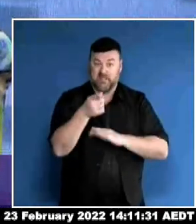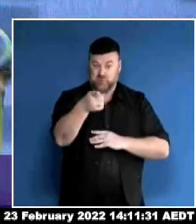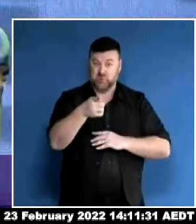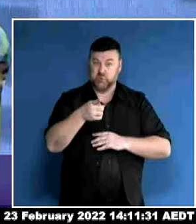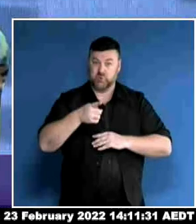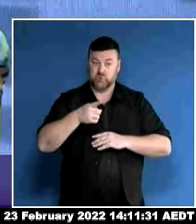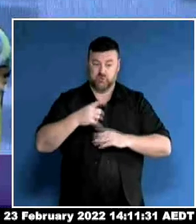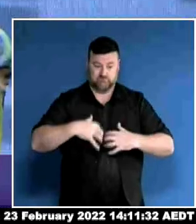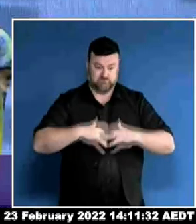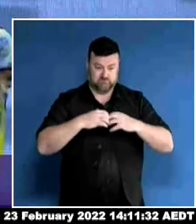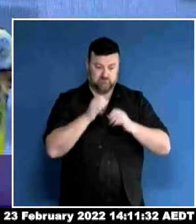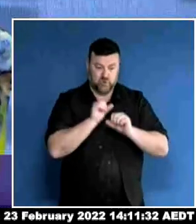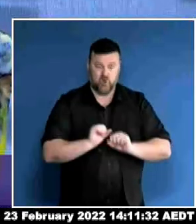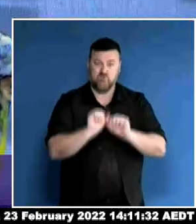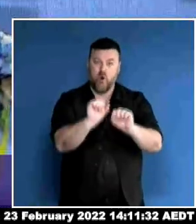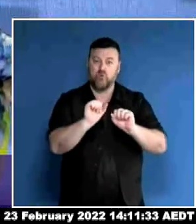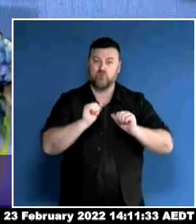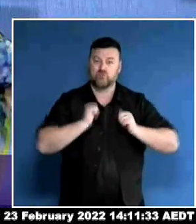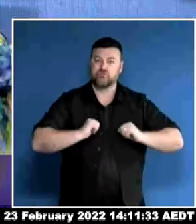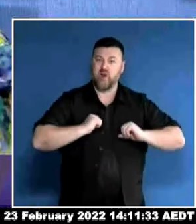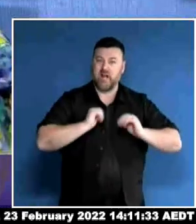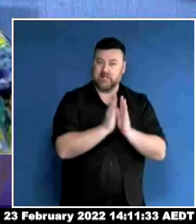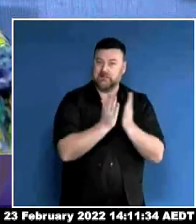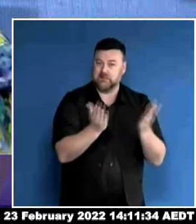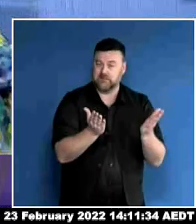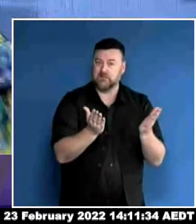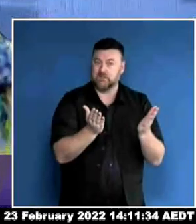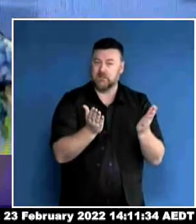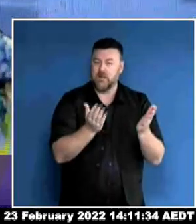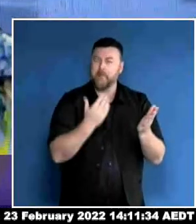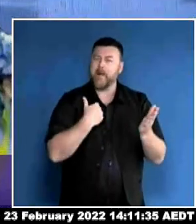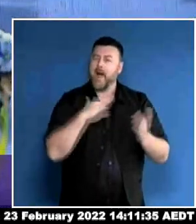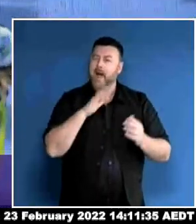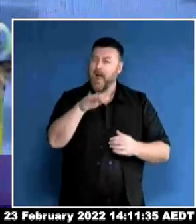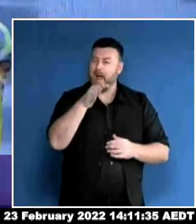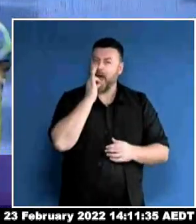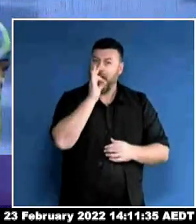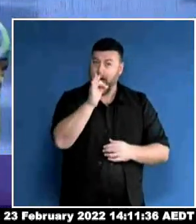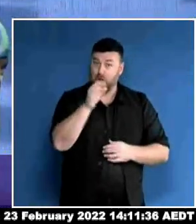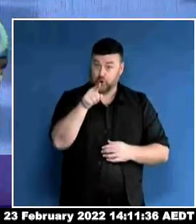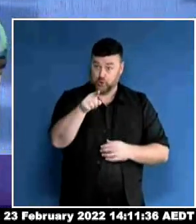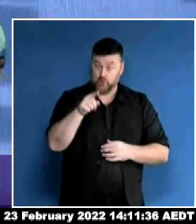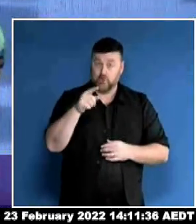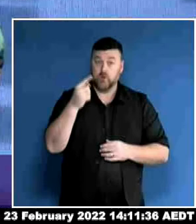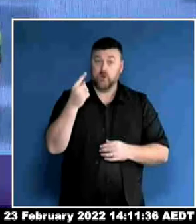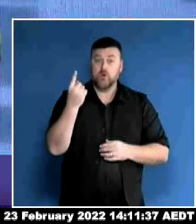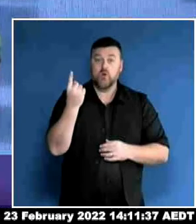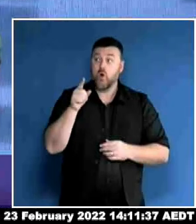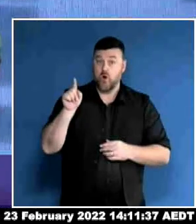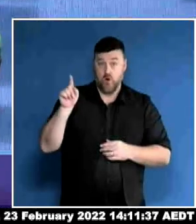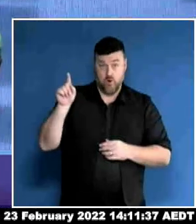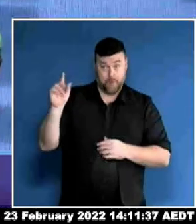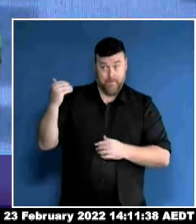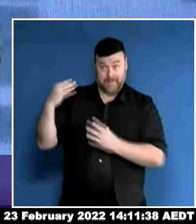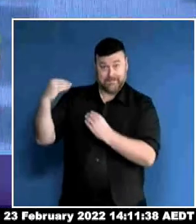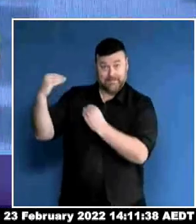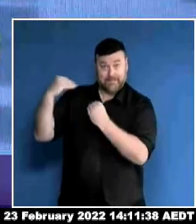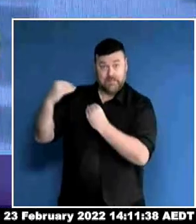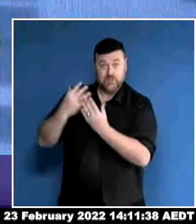But can I ask you this question: were you given any training on how to work with people